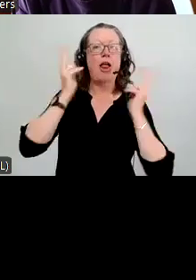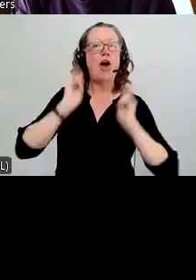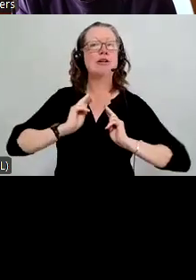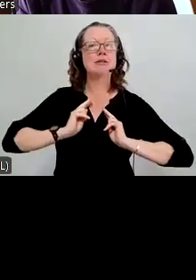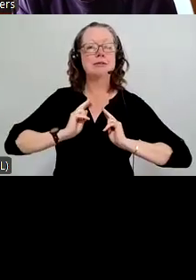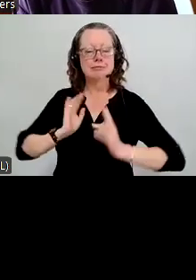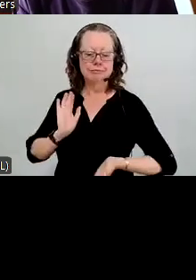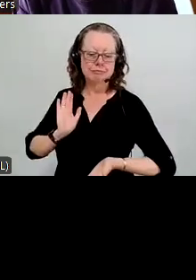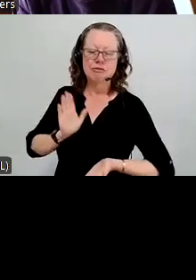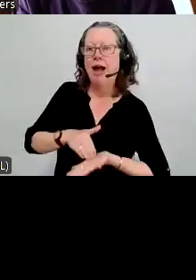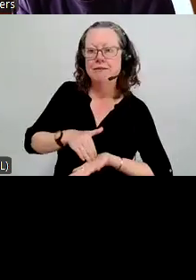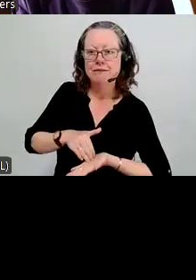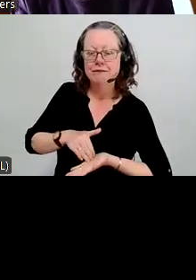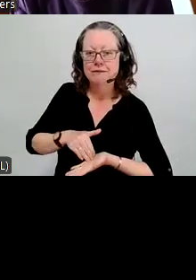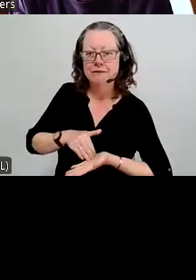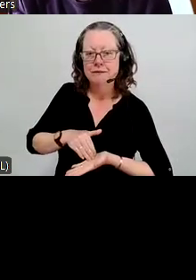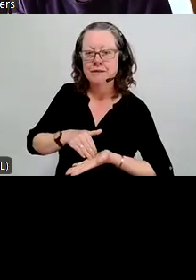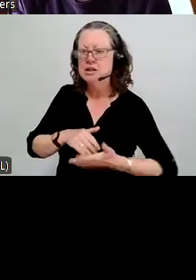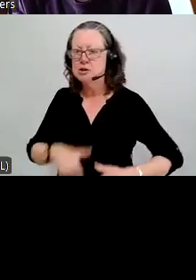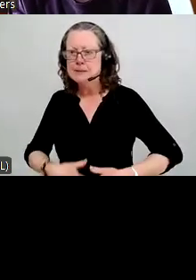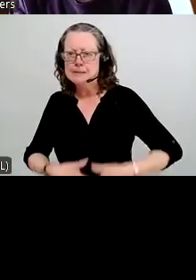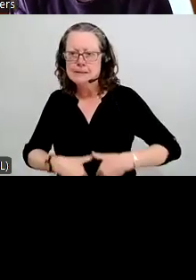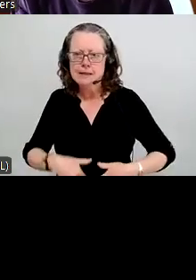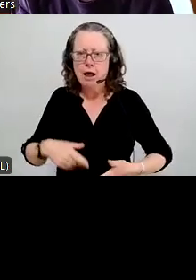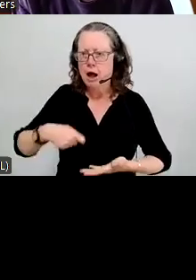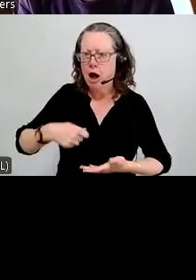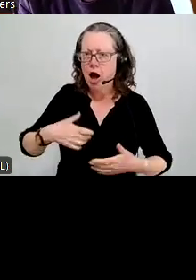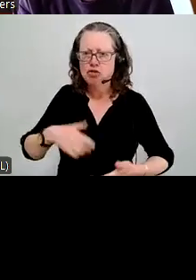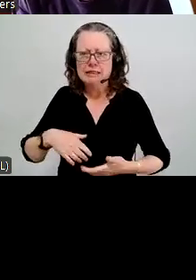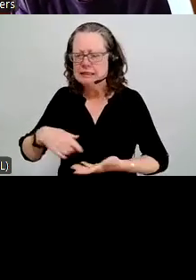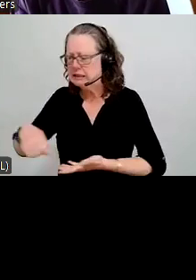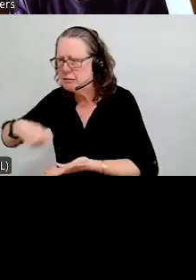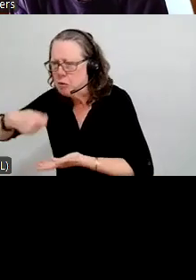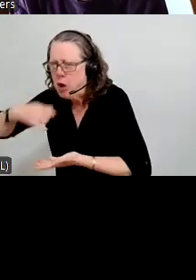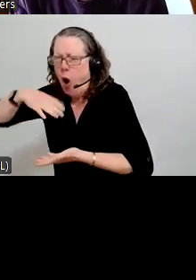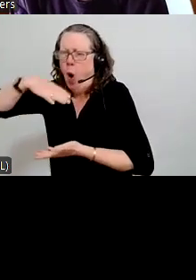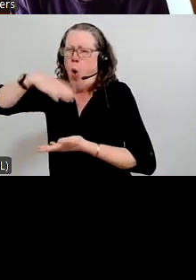She goes and wants to eat some food. She doesn't like the hot porridge, she doesn't like the cold porridge.